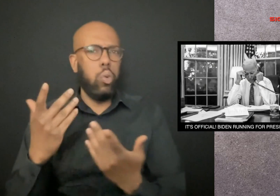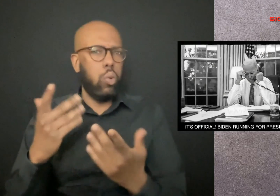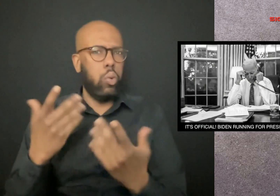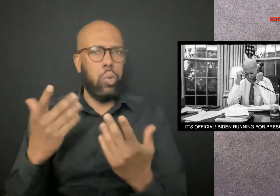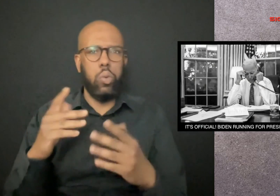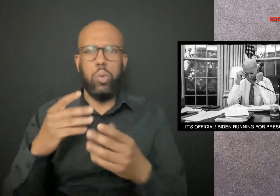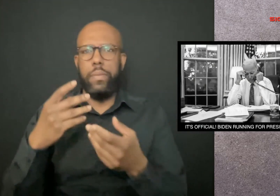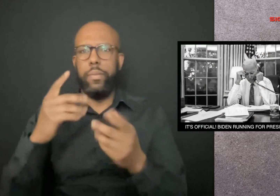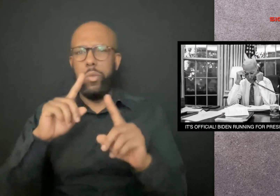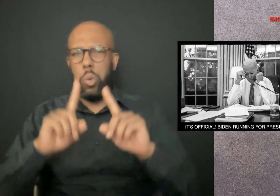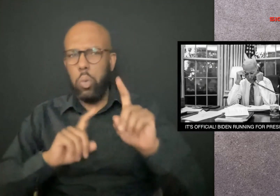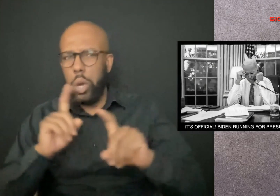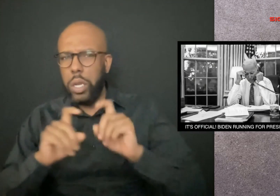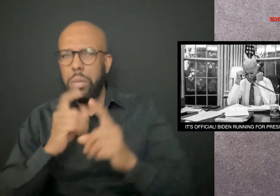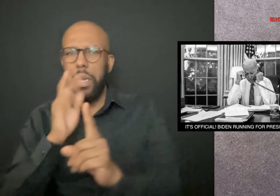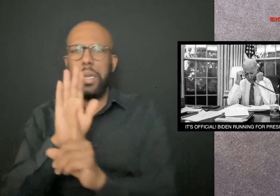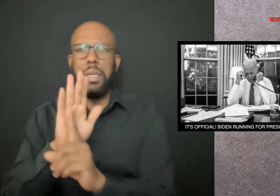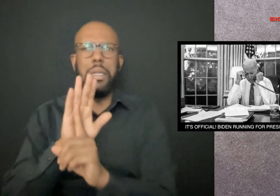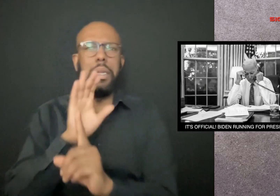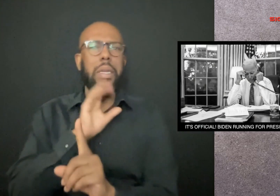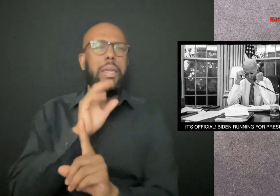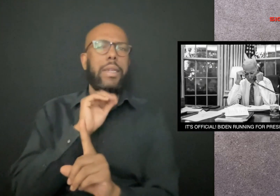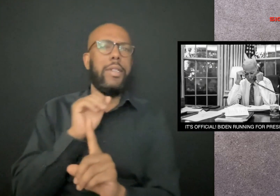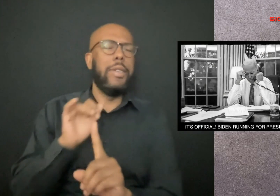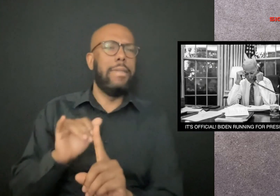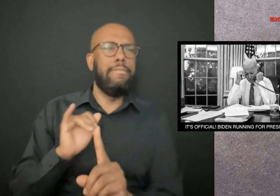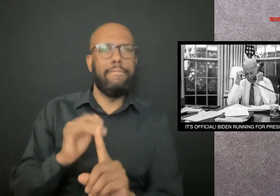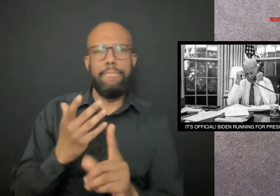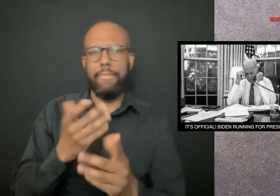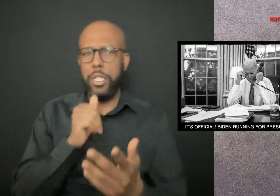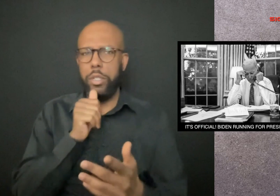Biden is facing low approval ratings and questions about his age